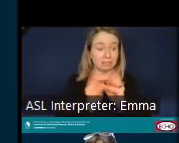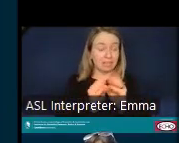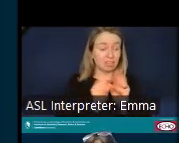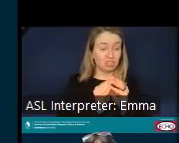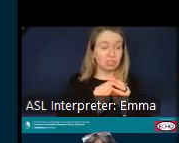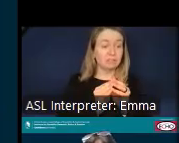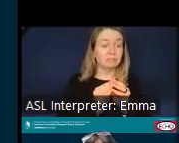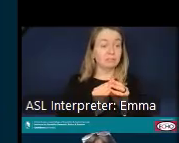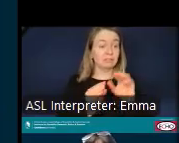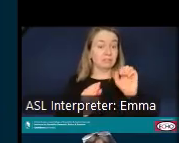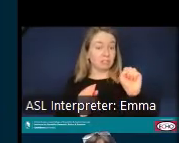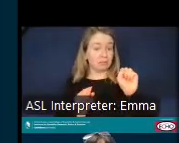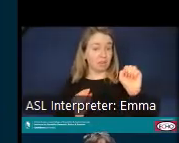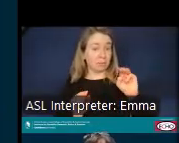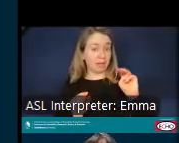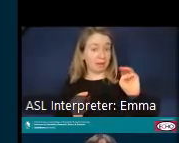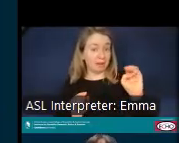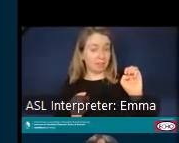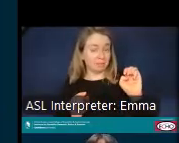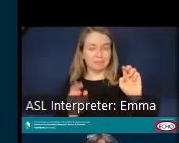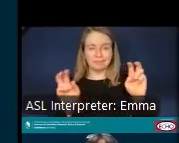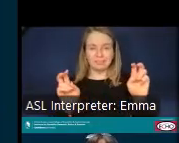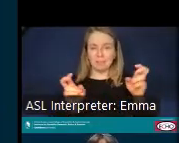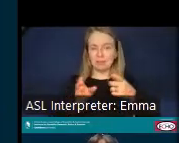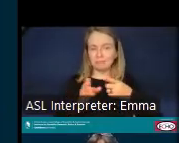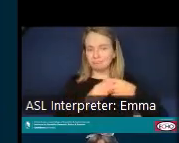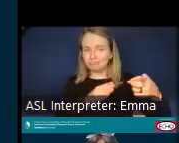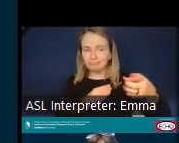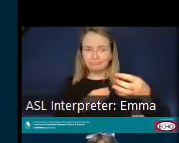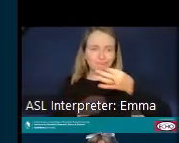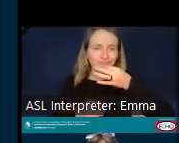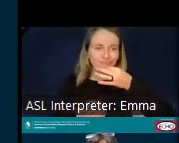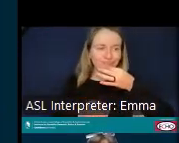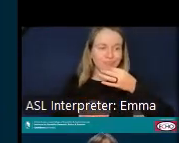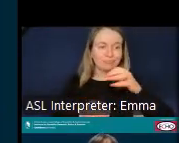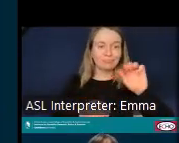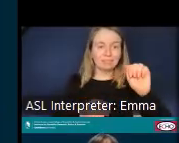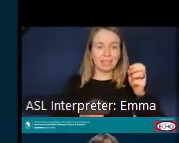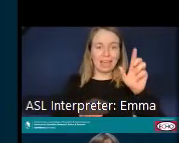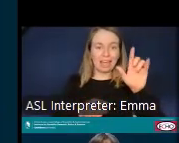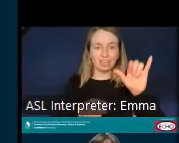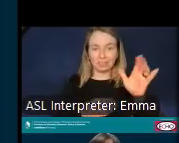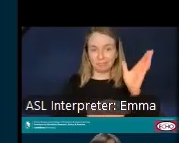matter expert today. We get to hear from Ashley Stuart, who is